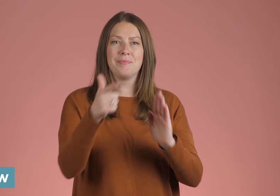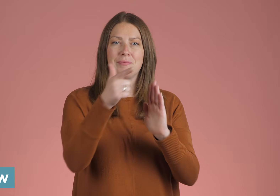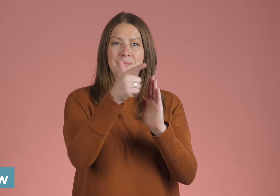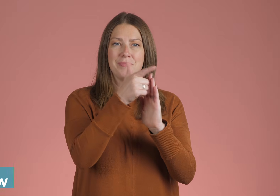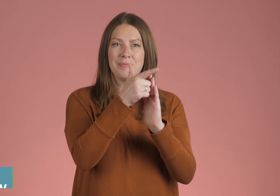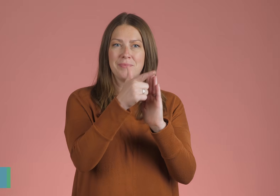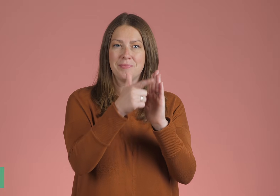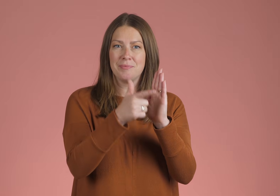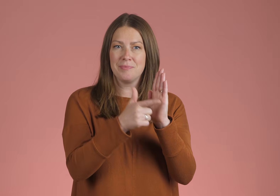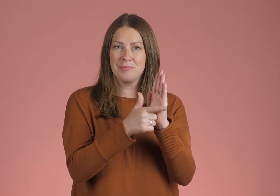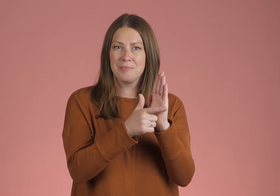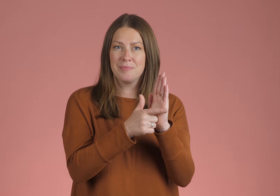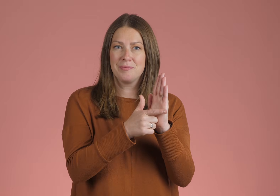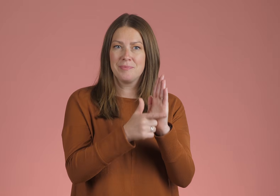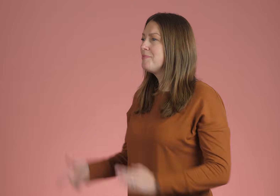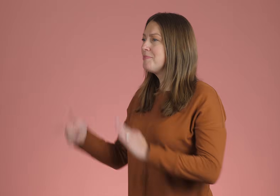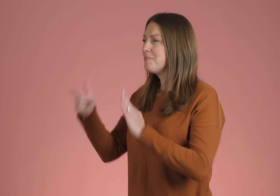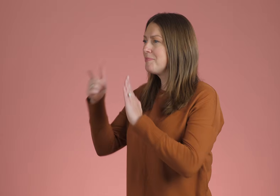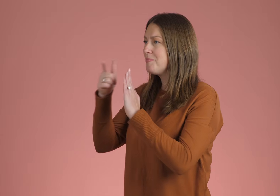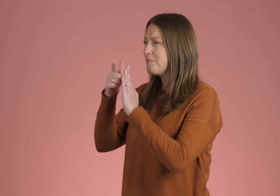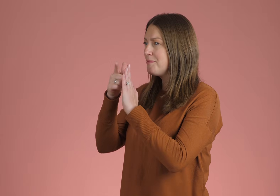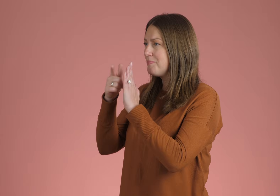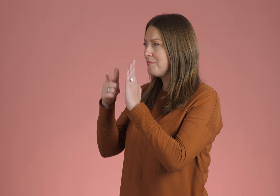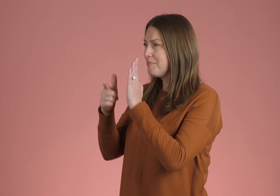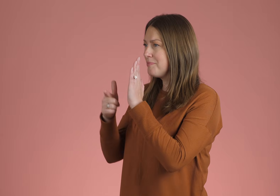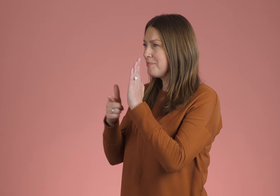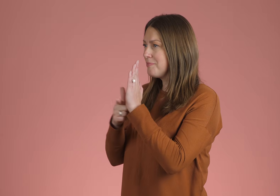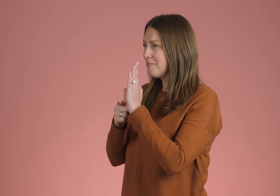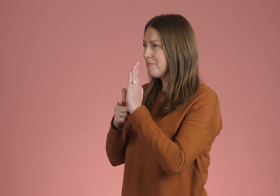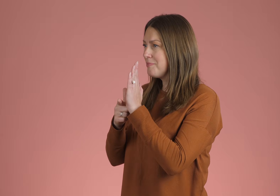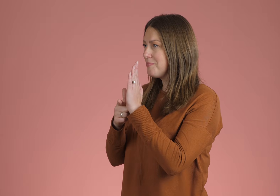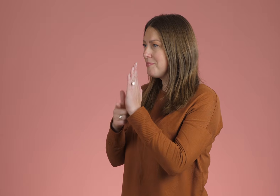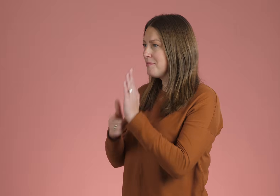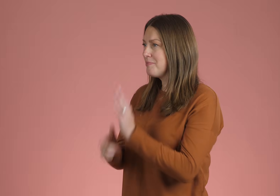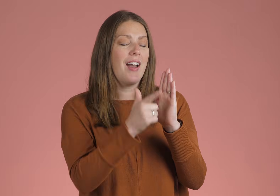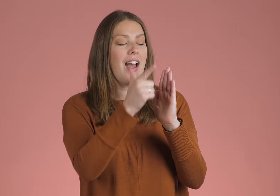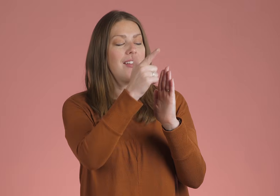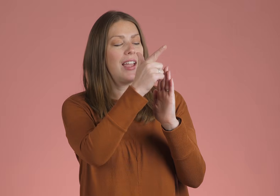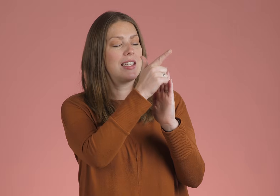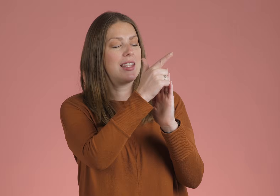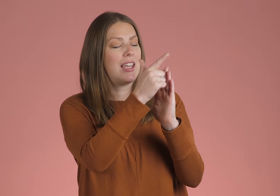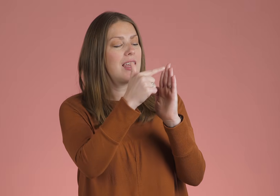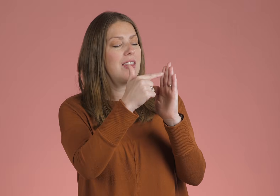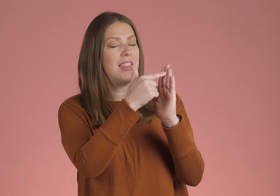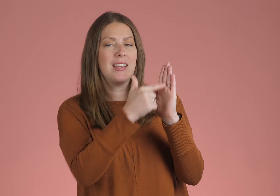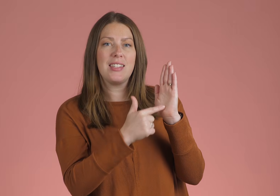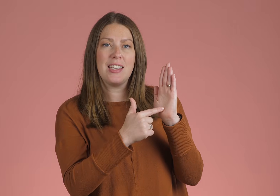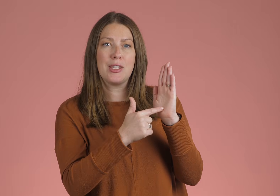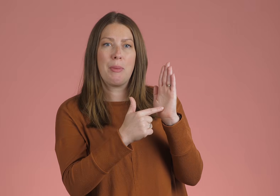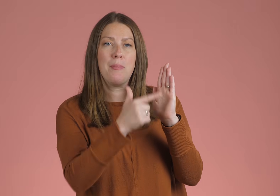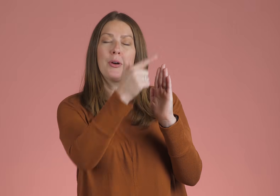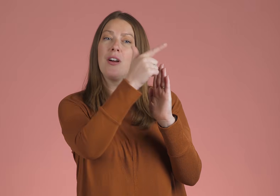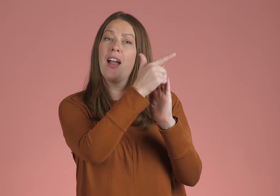We have a non-dominant hand and a dominant L coming down. I like to think this is the paper